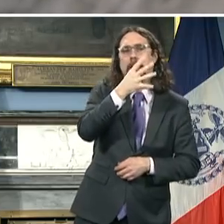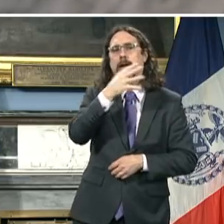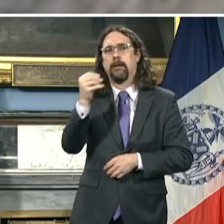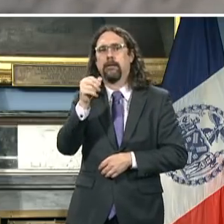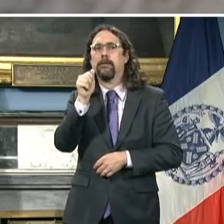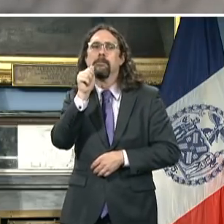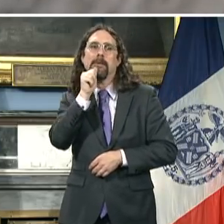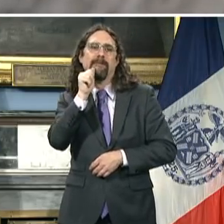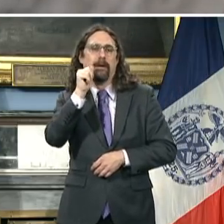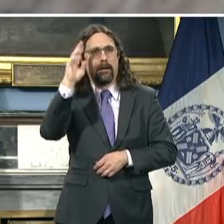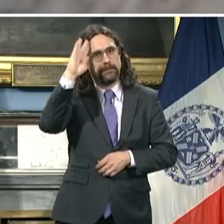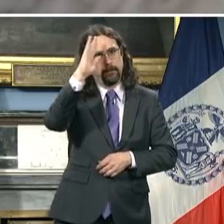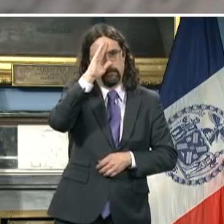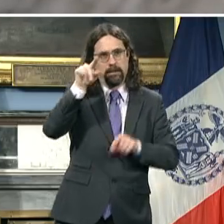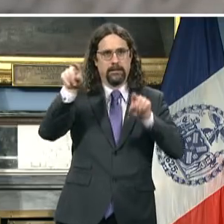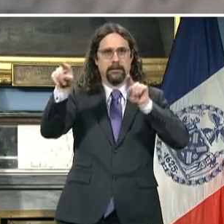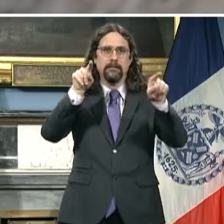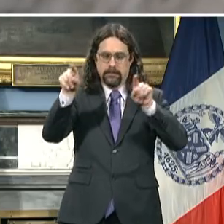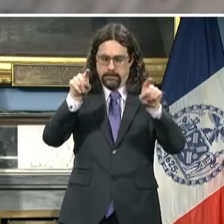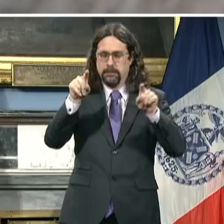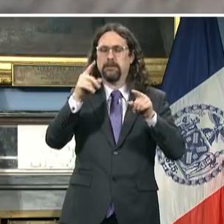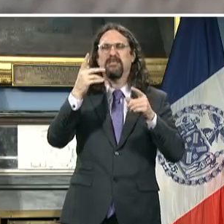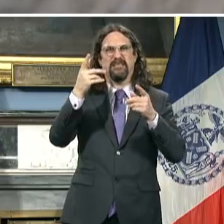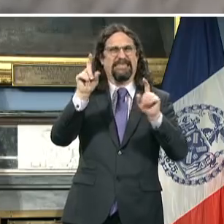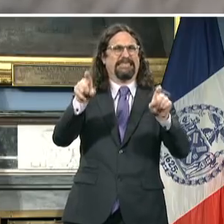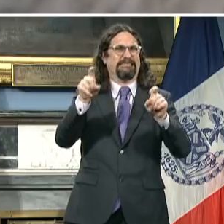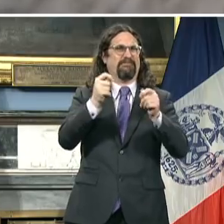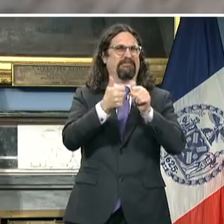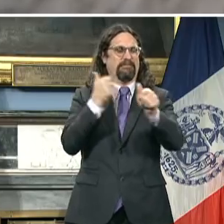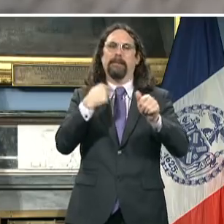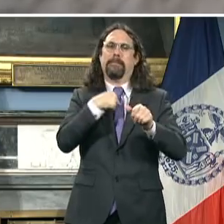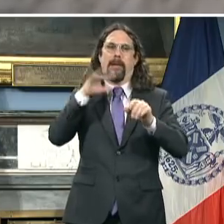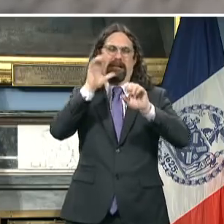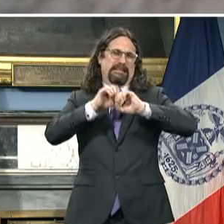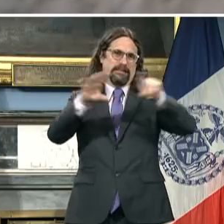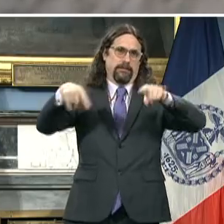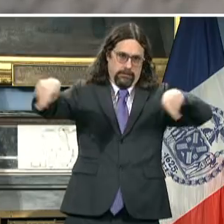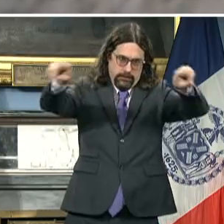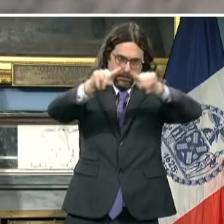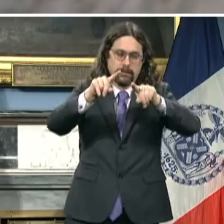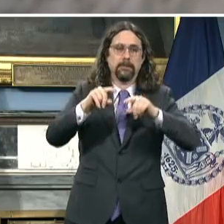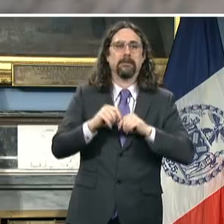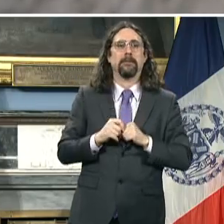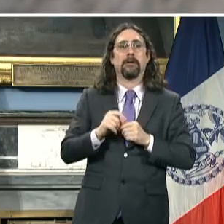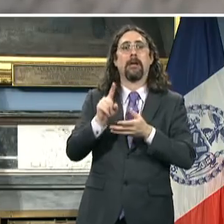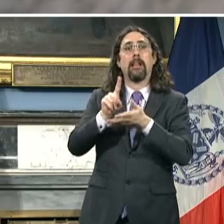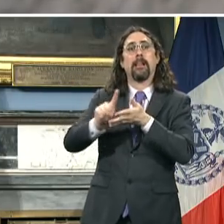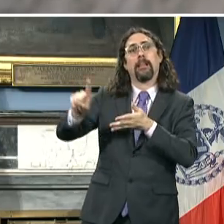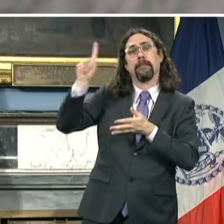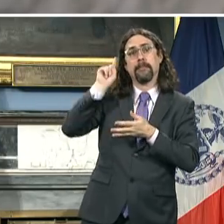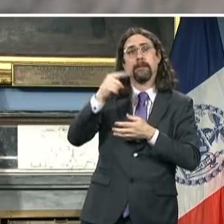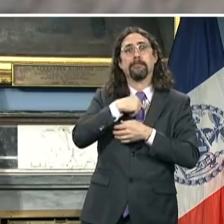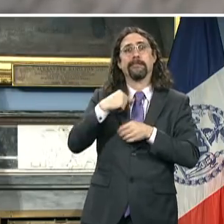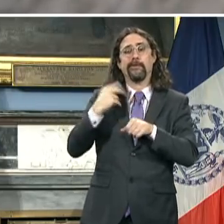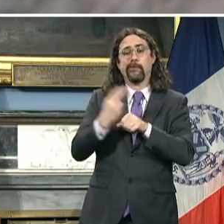SURGICAL GOWNS IN NEW YORK CITY. THIS WEEK THEY AR EPRJOECTED TO USE 2.5 MILLION AS THE CRISIS